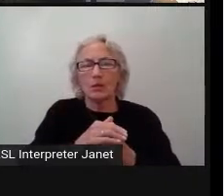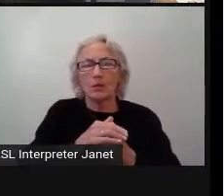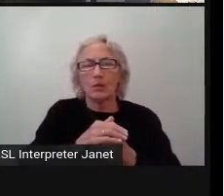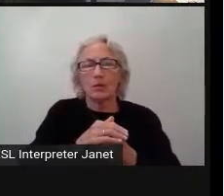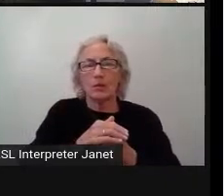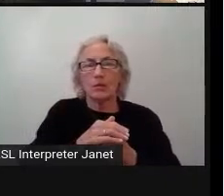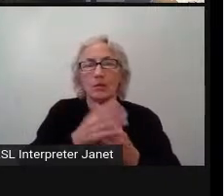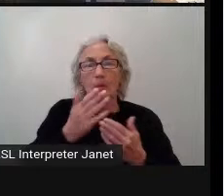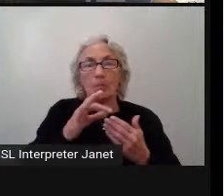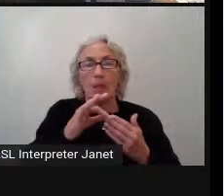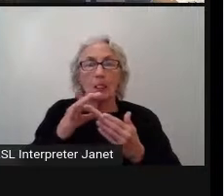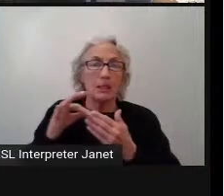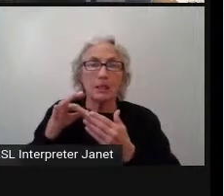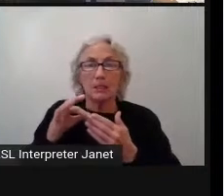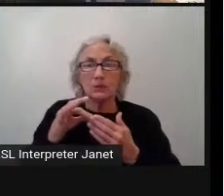Skip to menu. That automatically detects